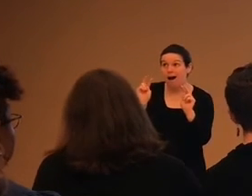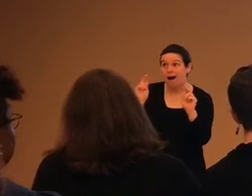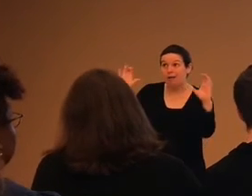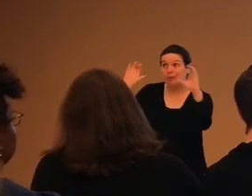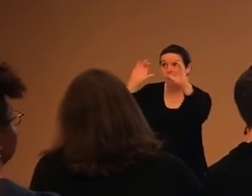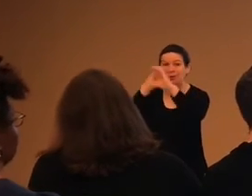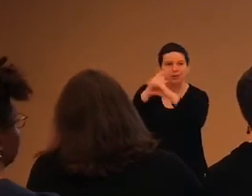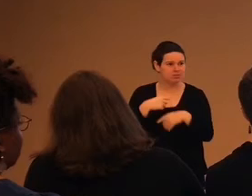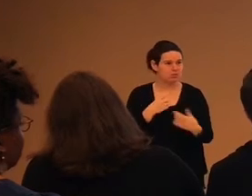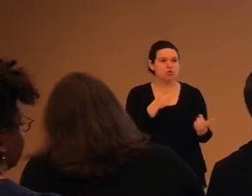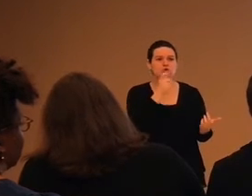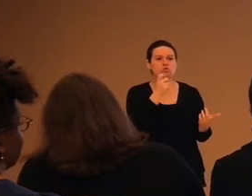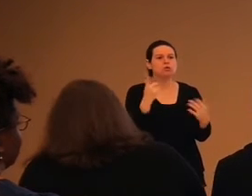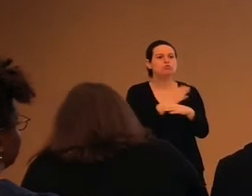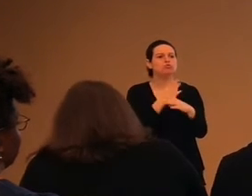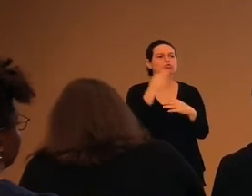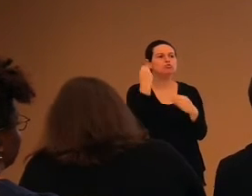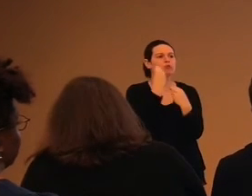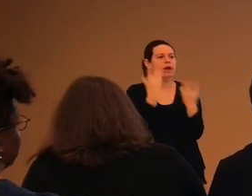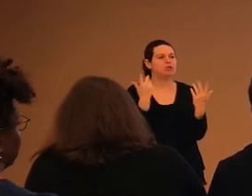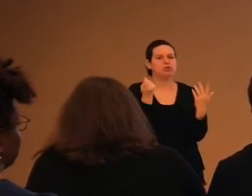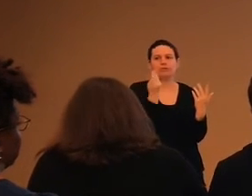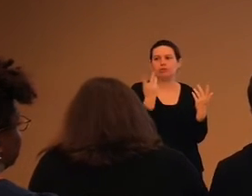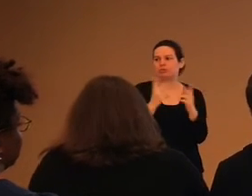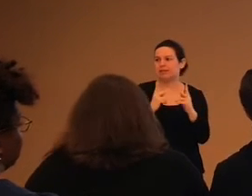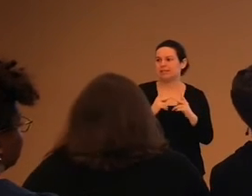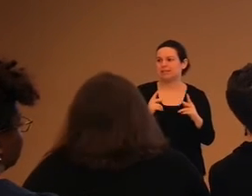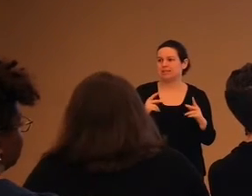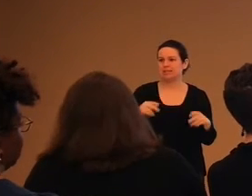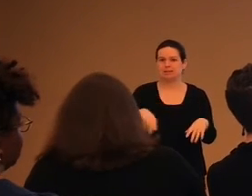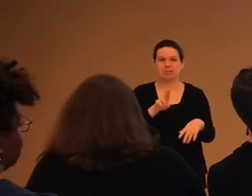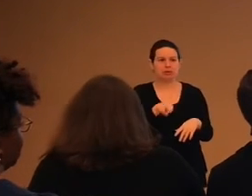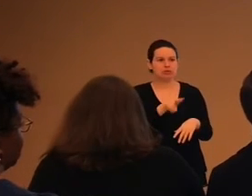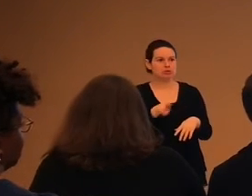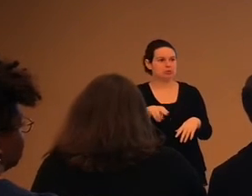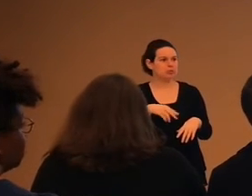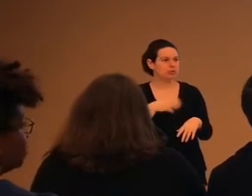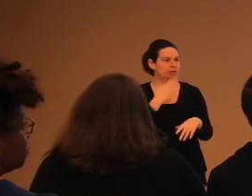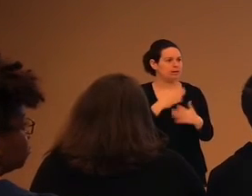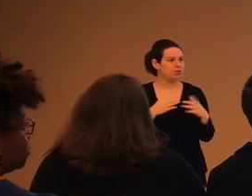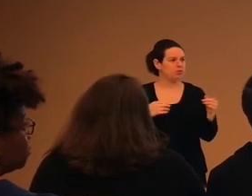Who would like to share a couple of things that you were? participating in